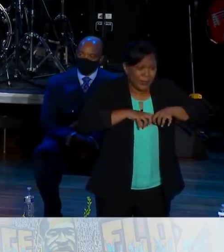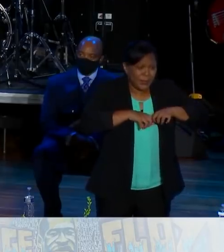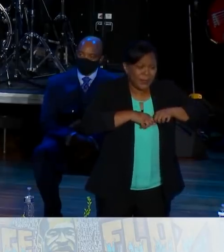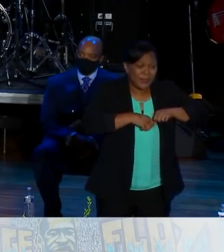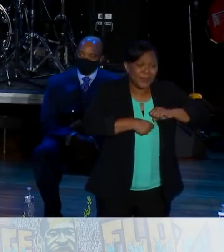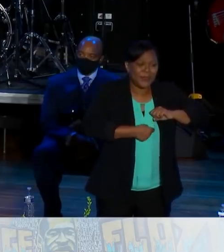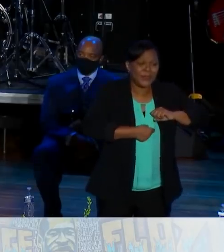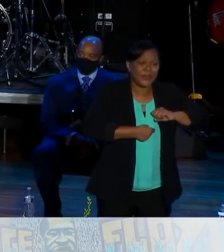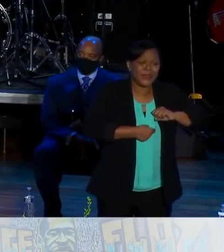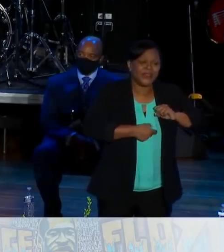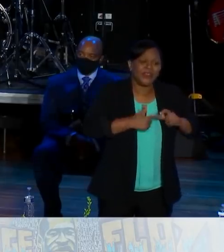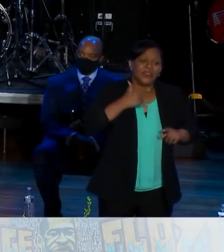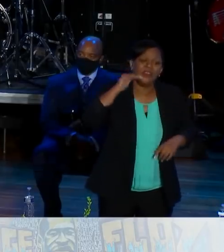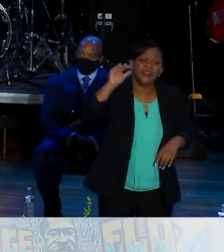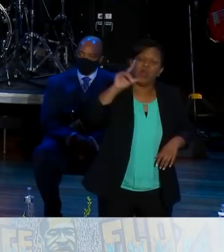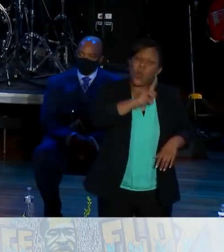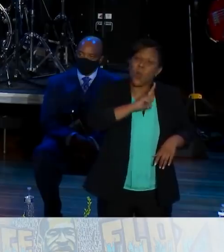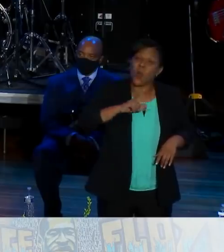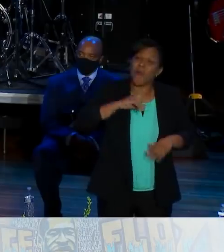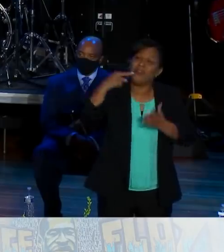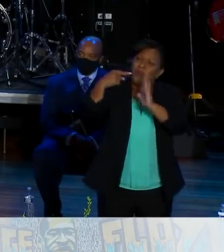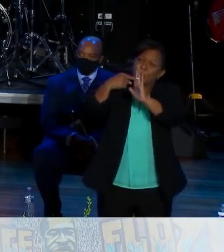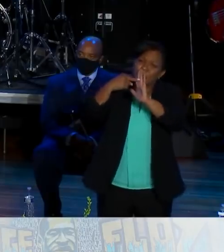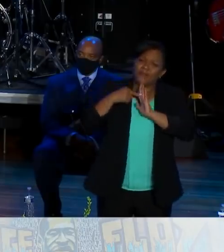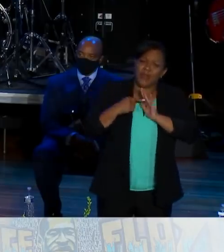AT THIS TABLE OF HEALING, WE ARE